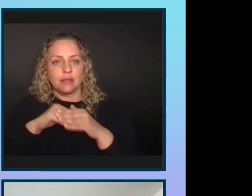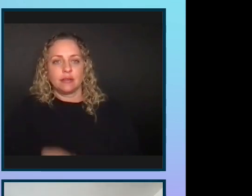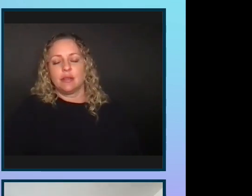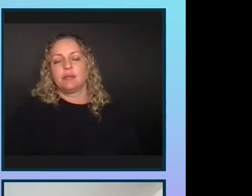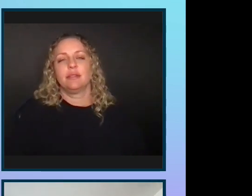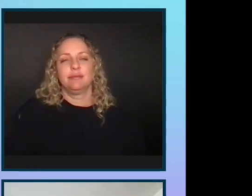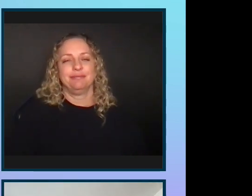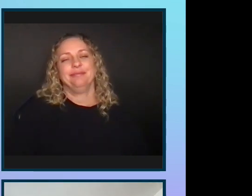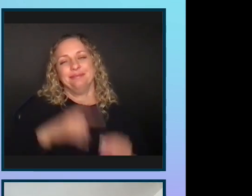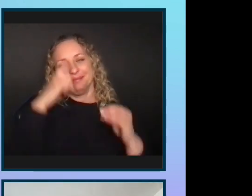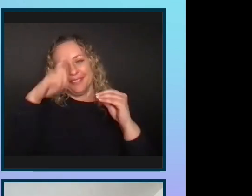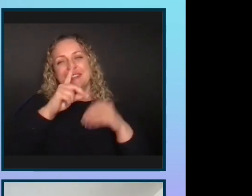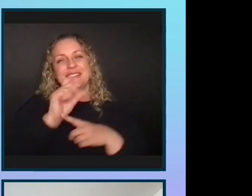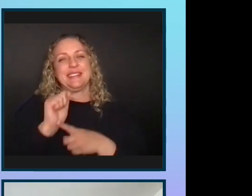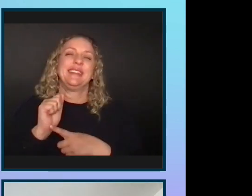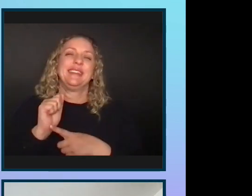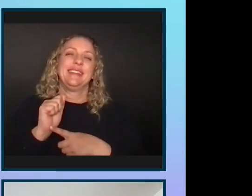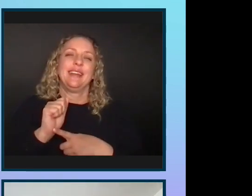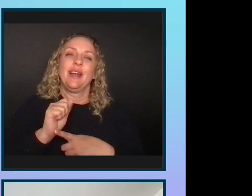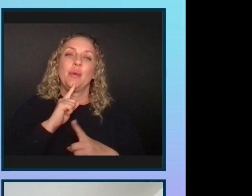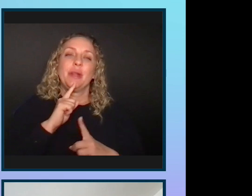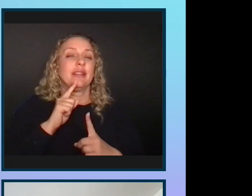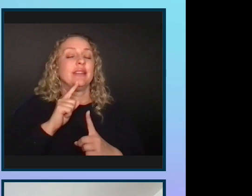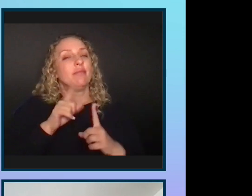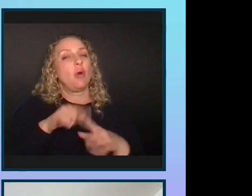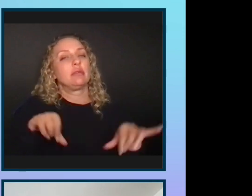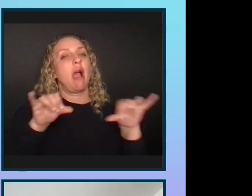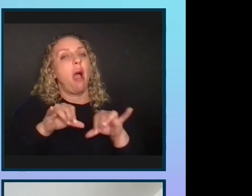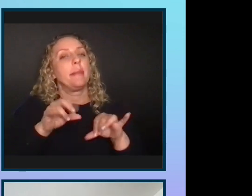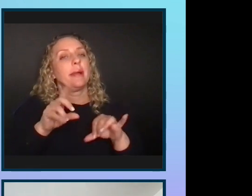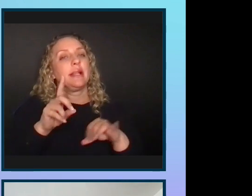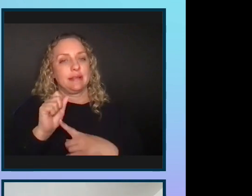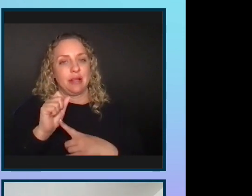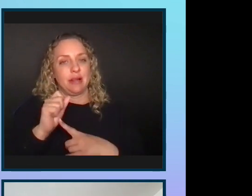Cognitive disabilities are by far the most common disabilities that we know of,